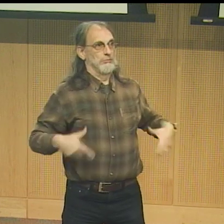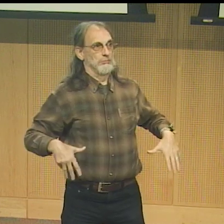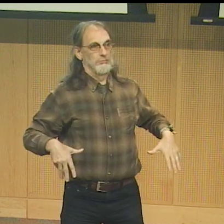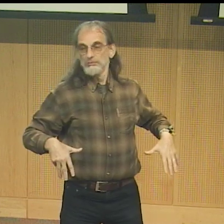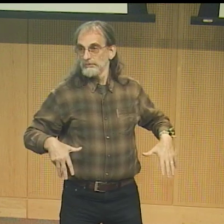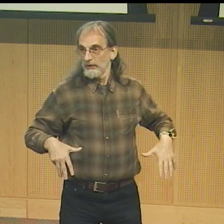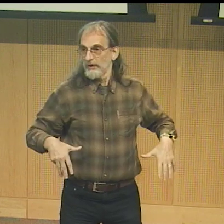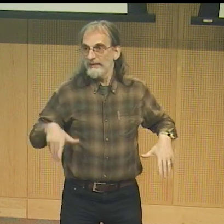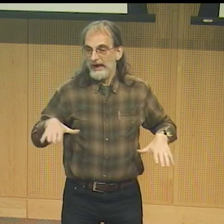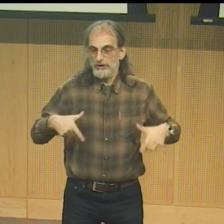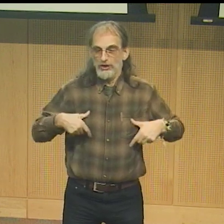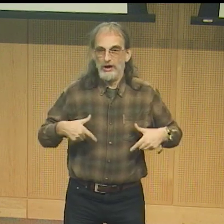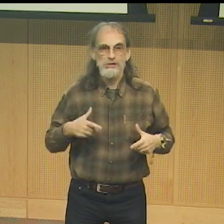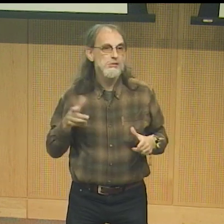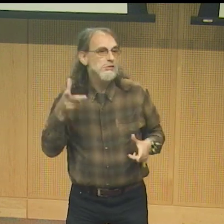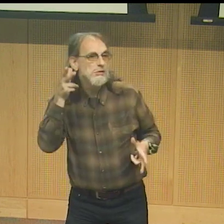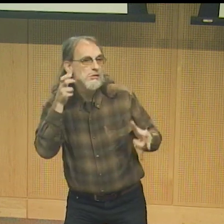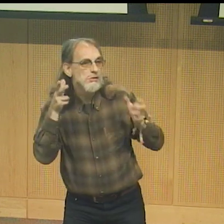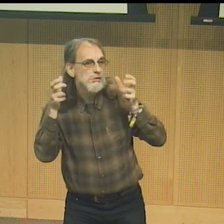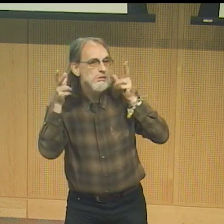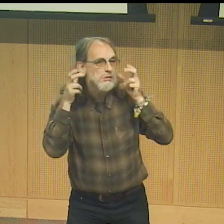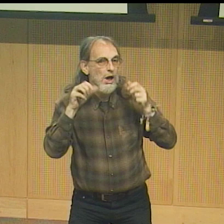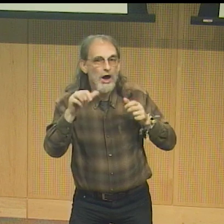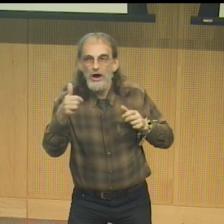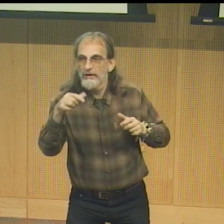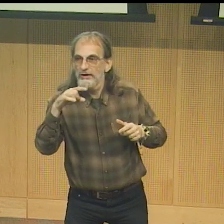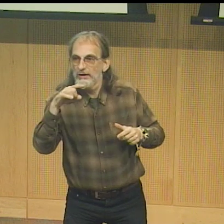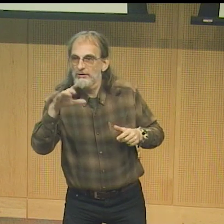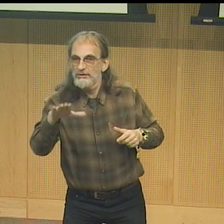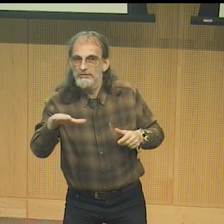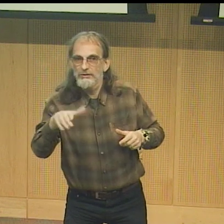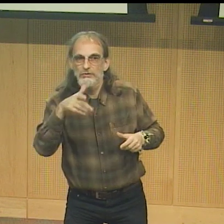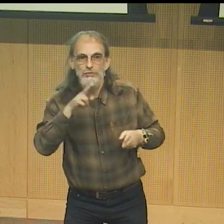Yet the children were desperate to try to continue